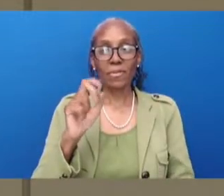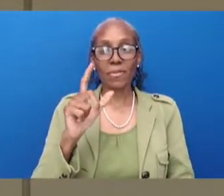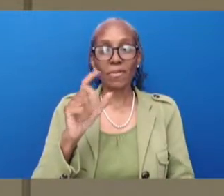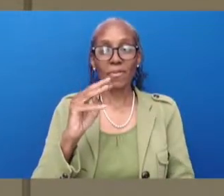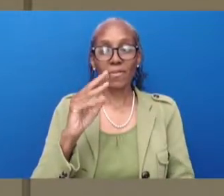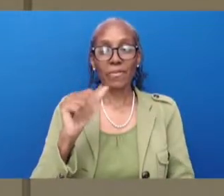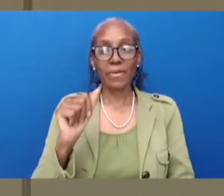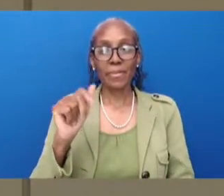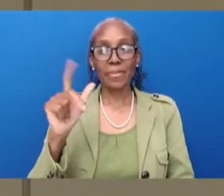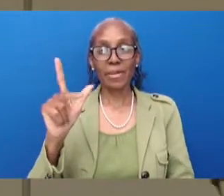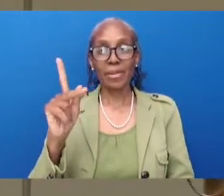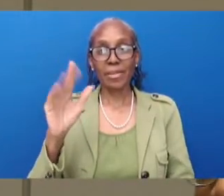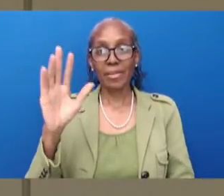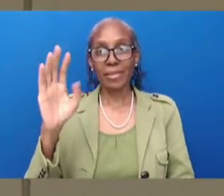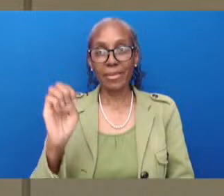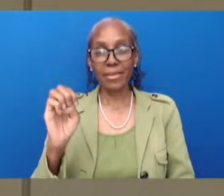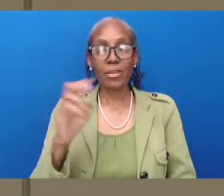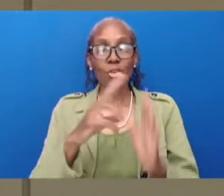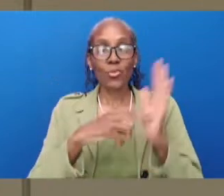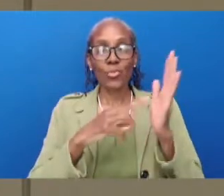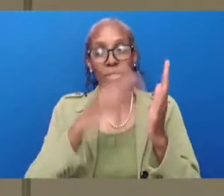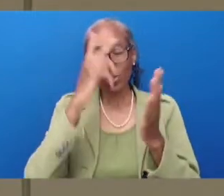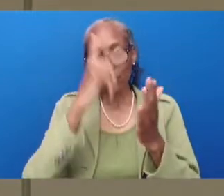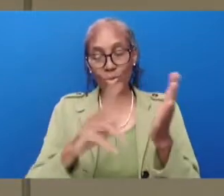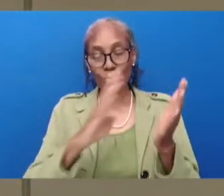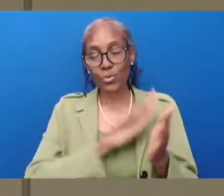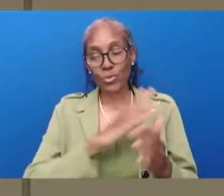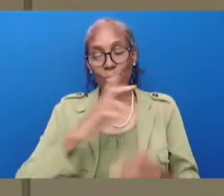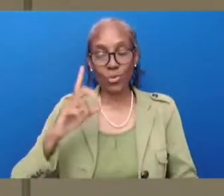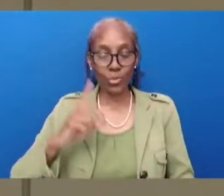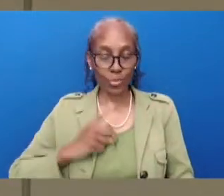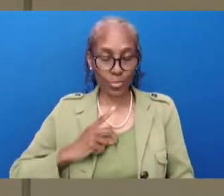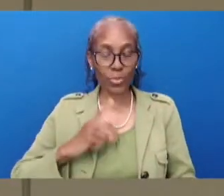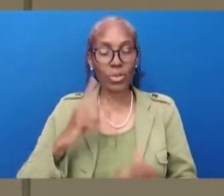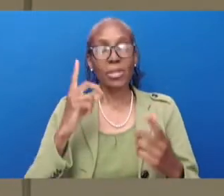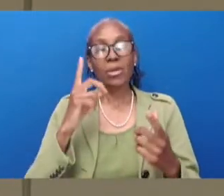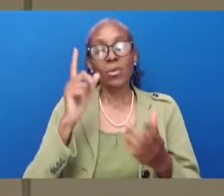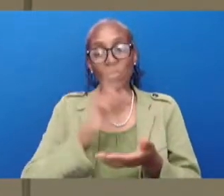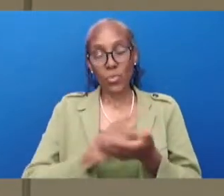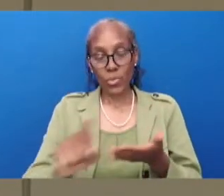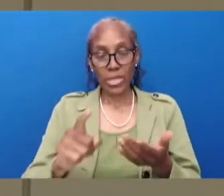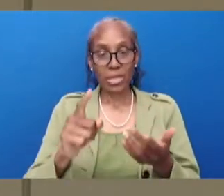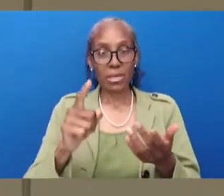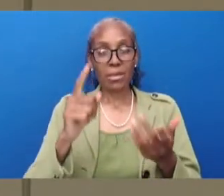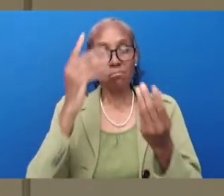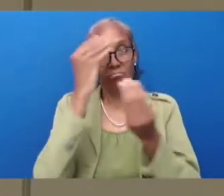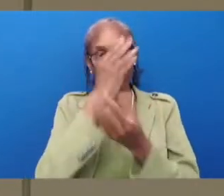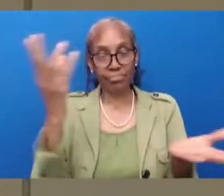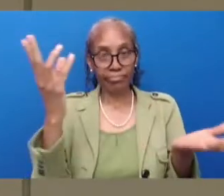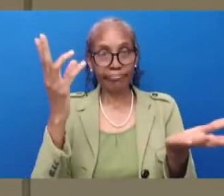OVER TO COMMISSIONER VILMA